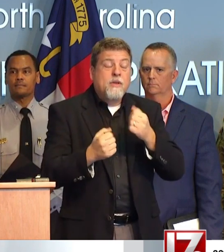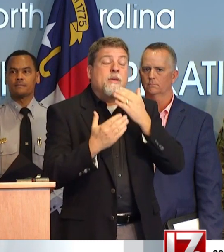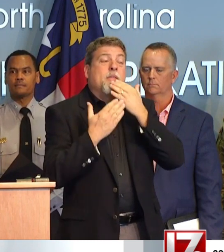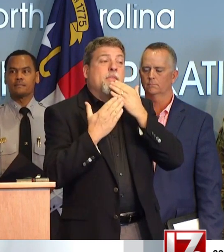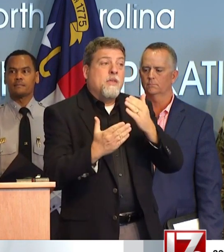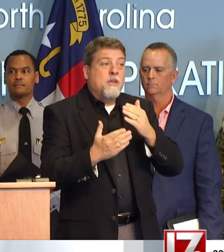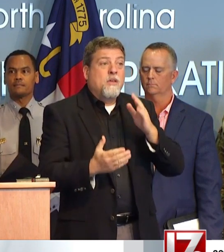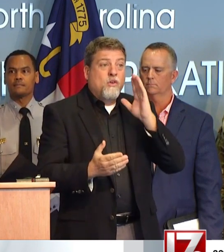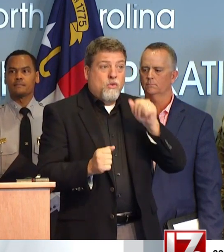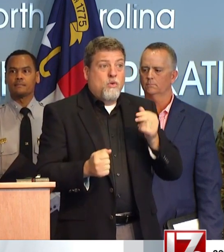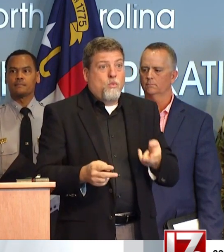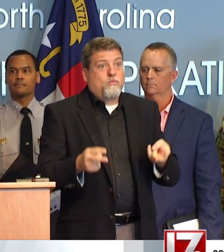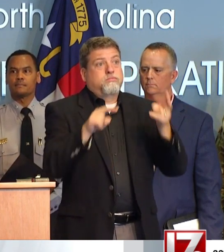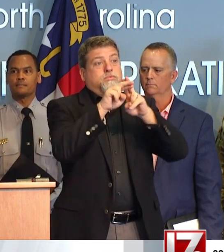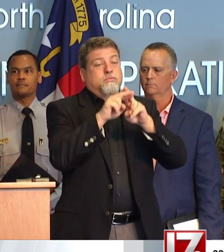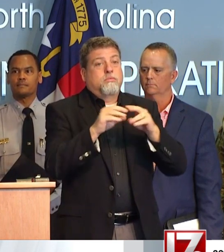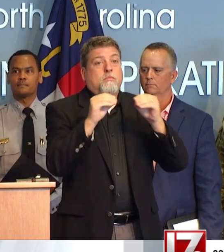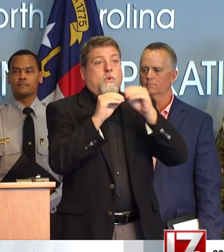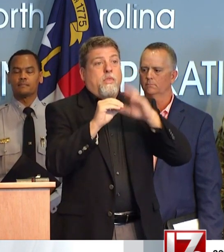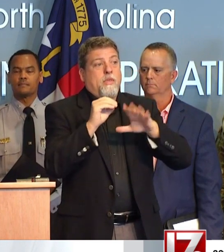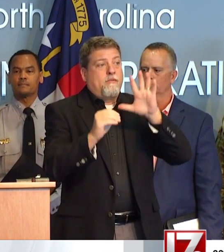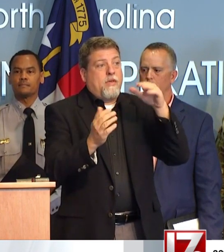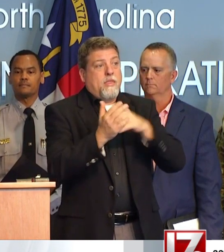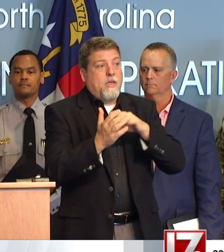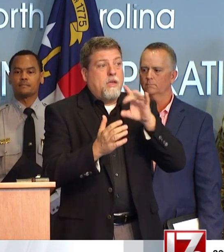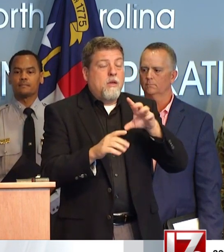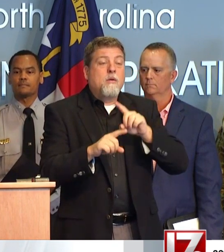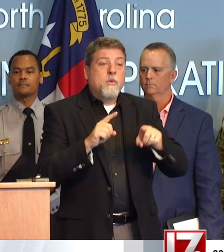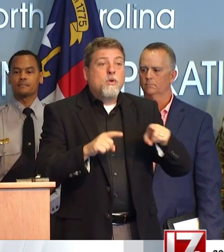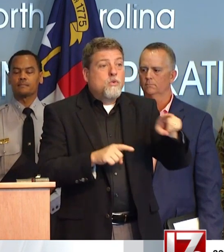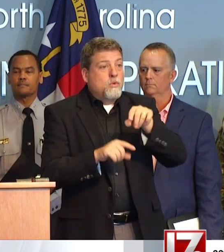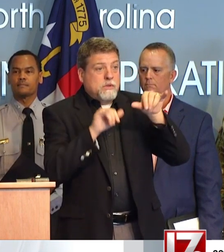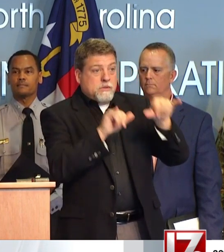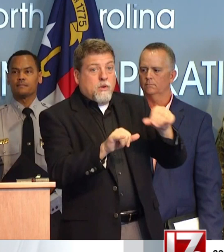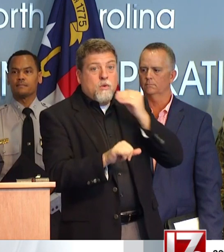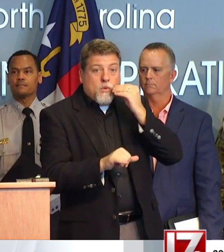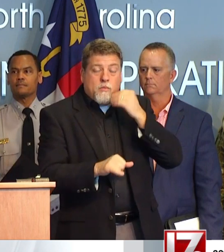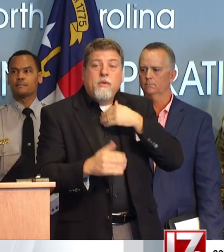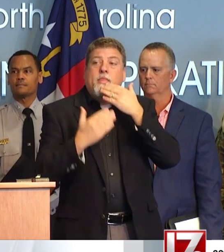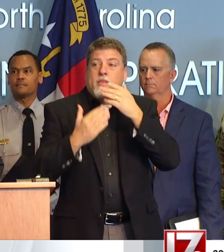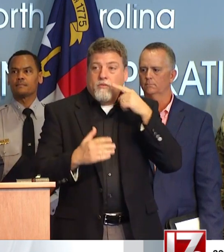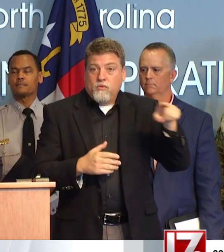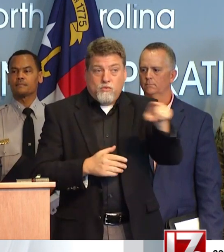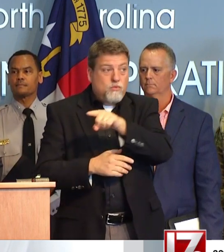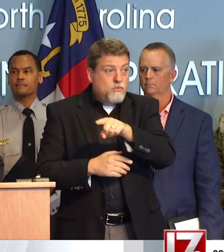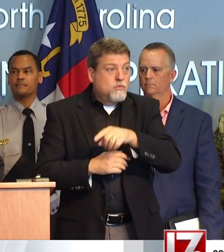I APPRECIATE EVERYONE WHO HEEDED THE CALL AND MADE THEIR JOB EASIER BY STAYING OFF THE